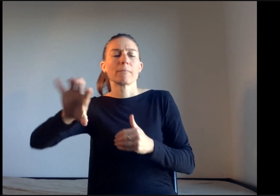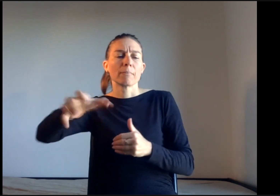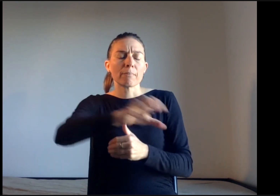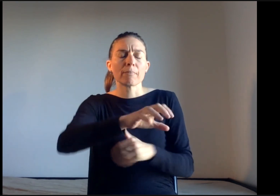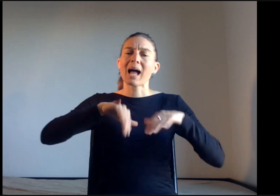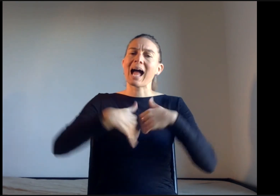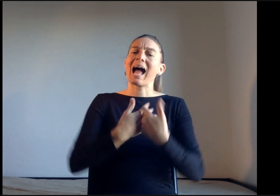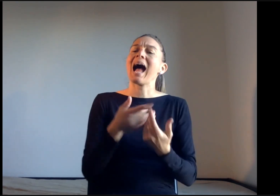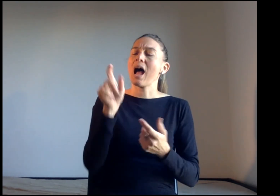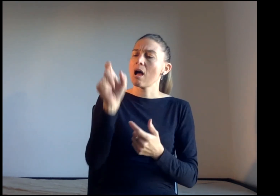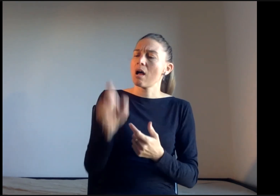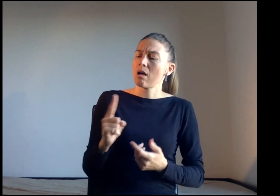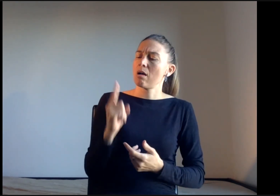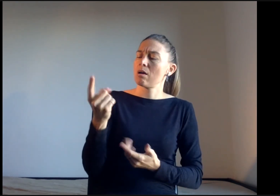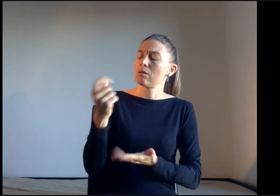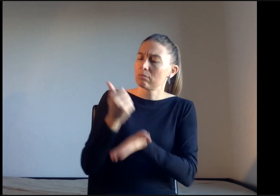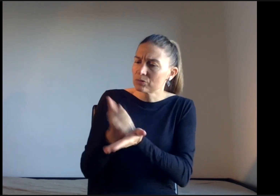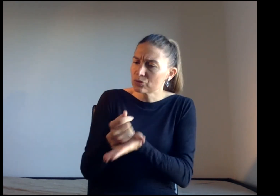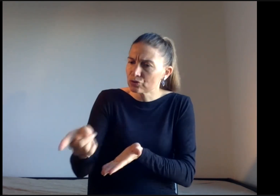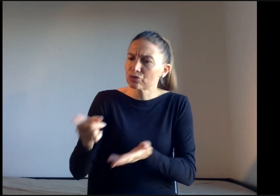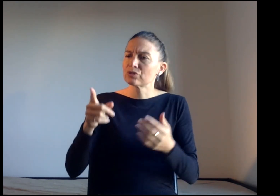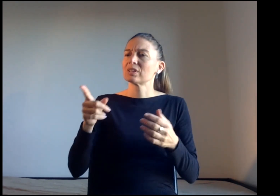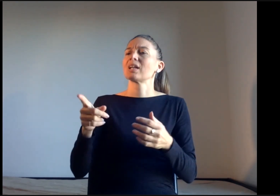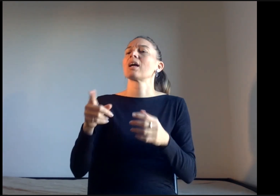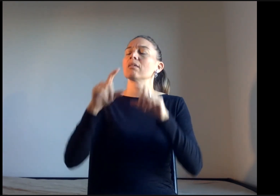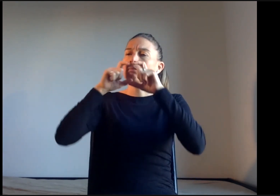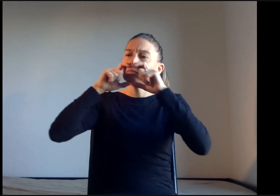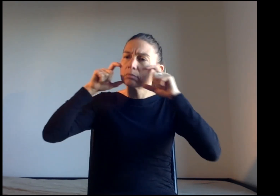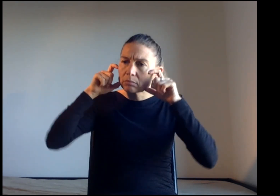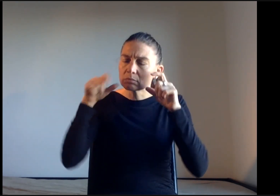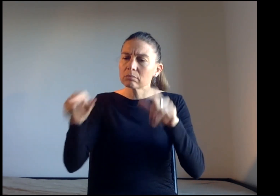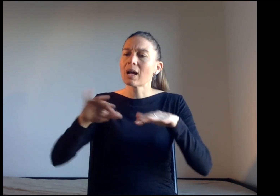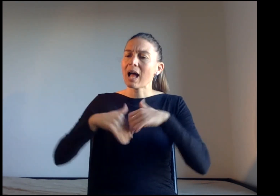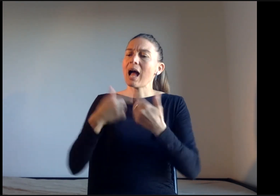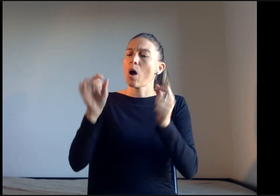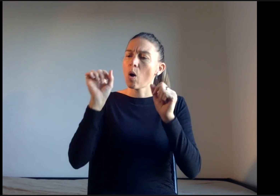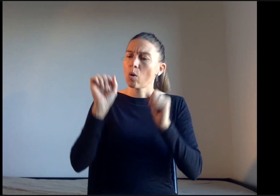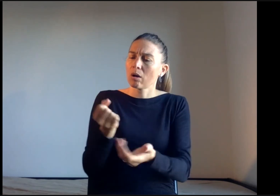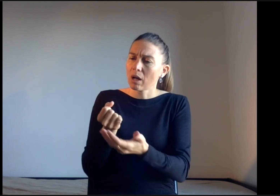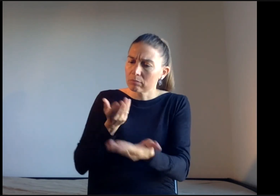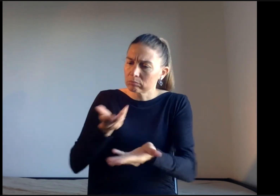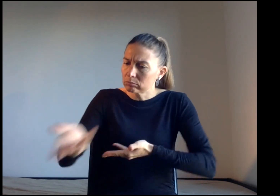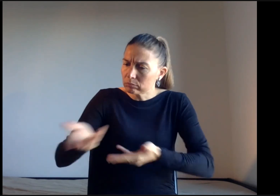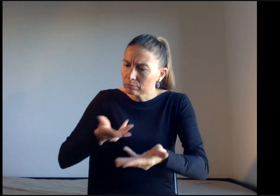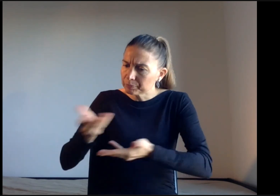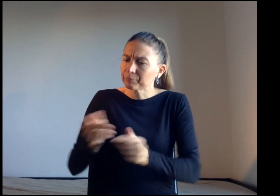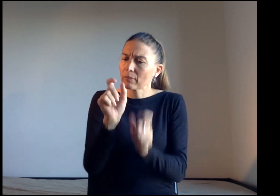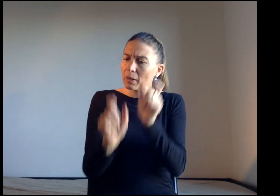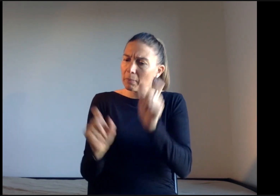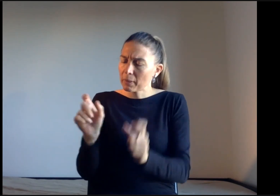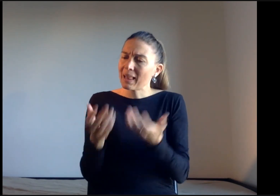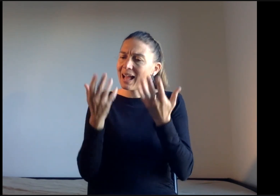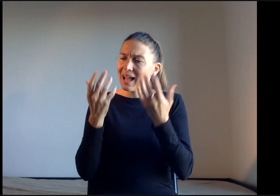if the people are wearing masks and how to provide information for all people with hearing problems.